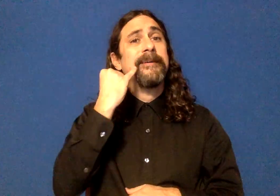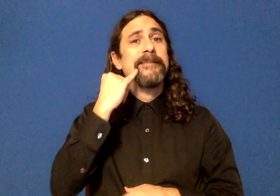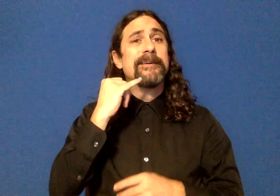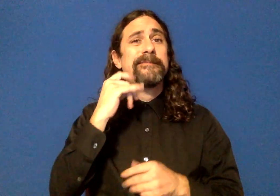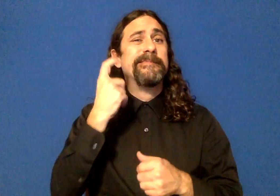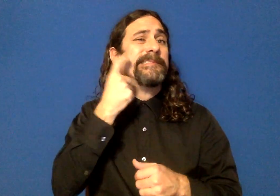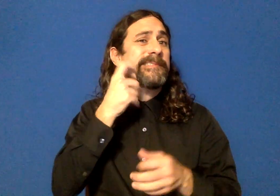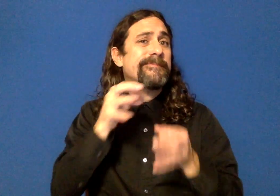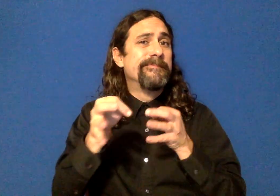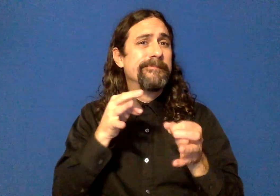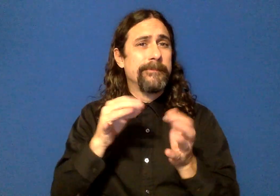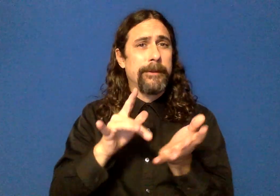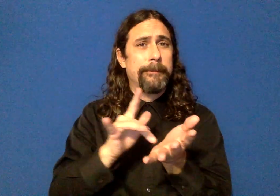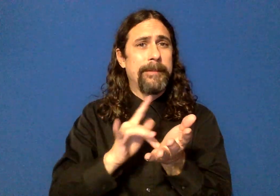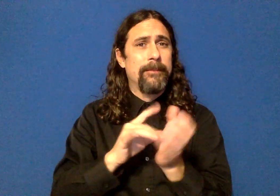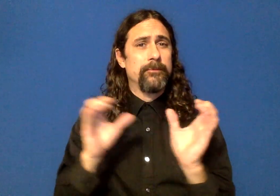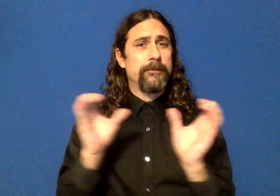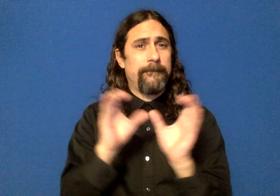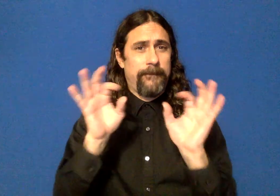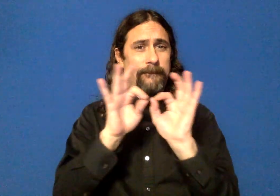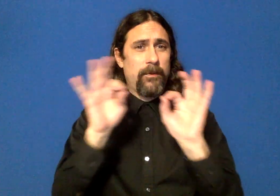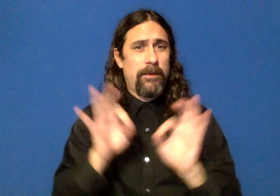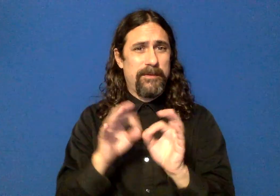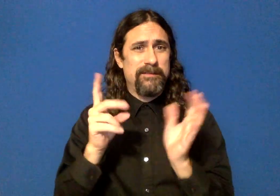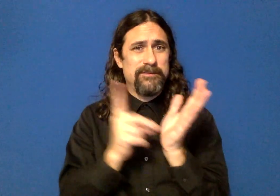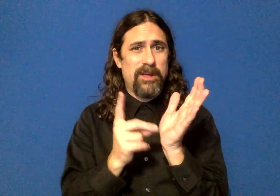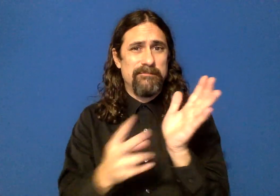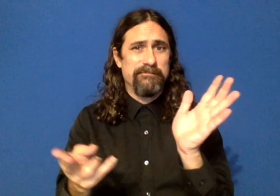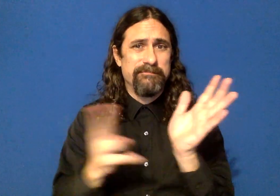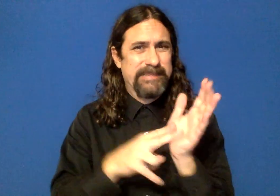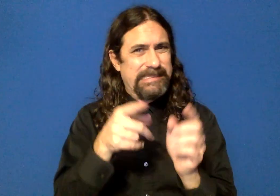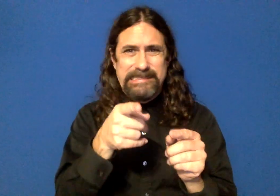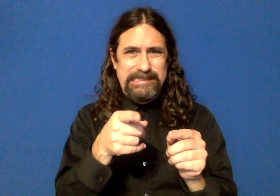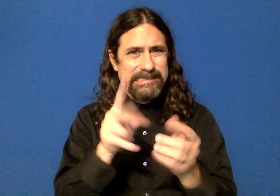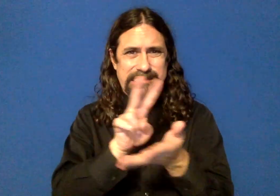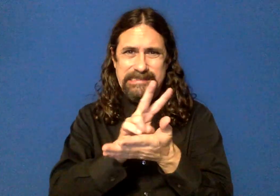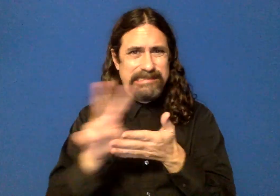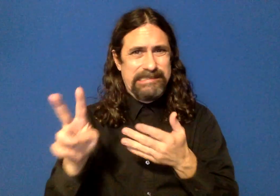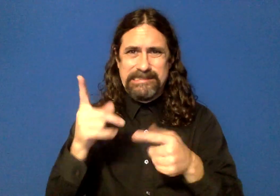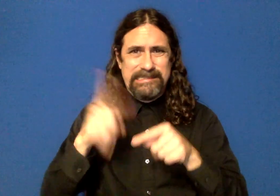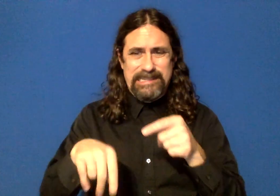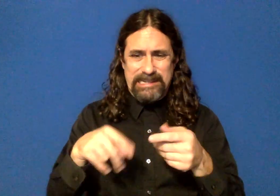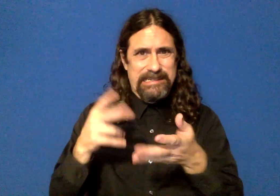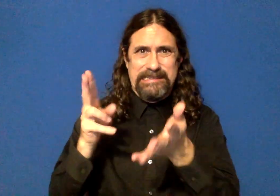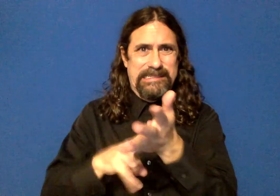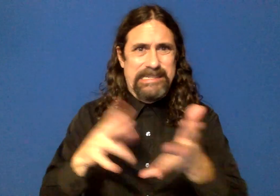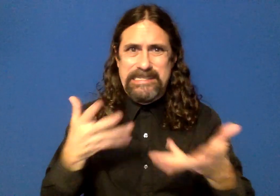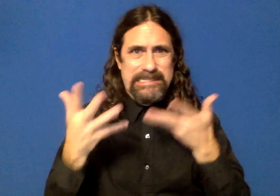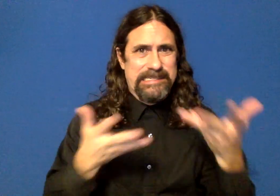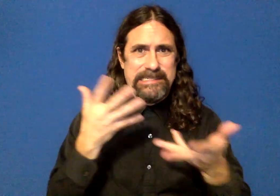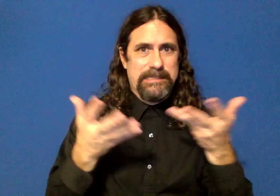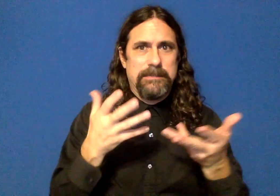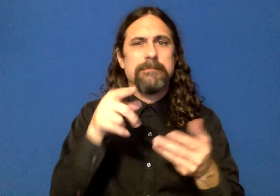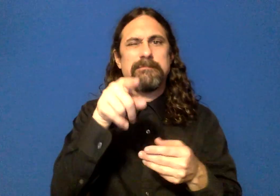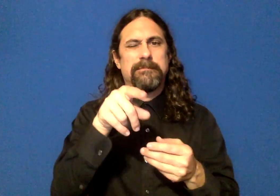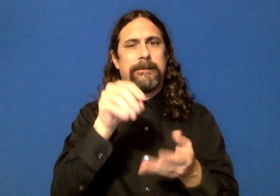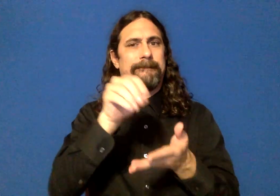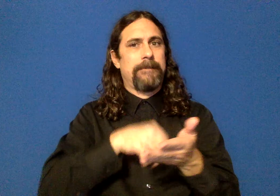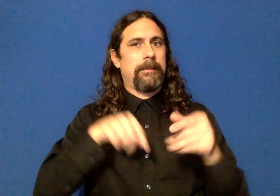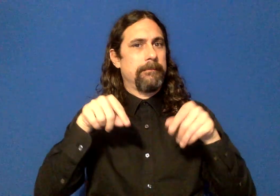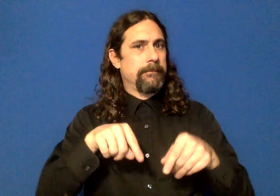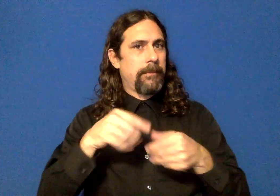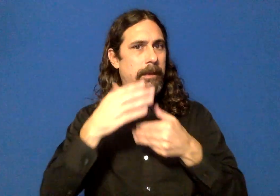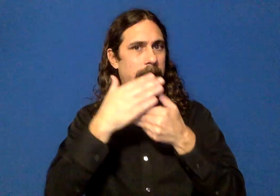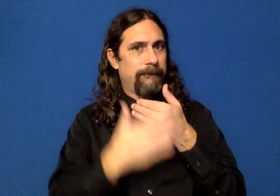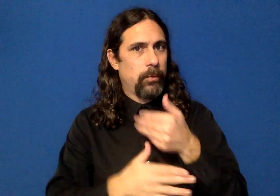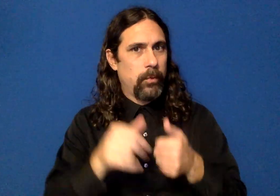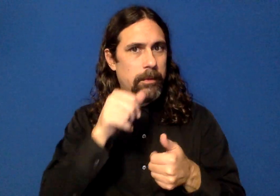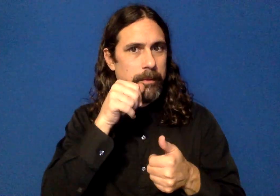can instead complete and submit the Certificate of Disability Cover Letter form yourself, until you